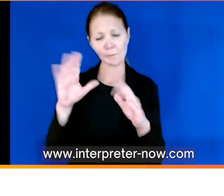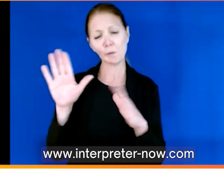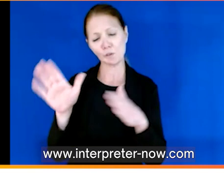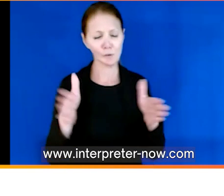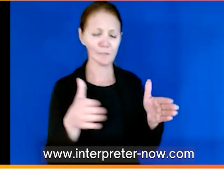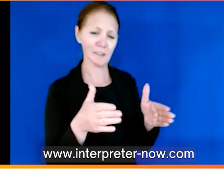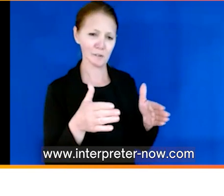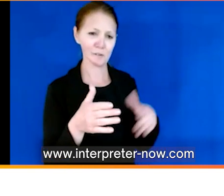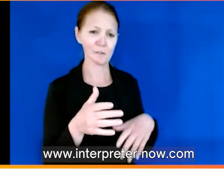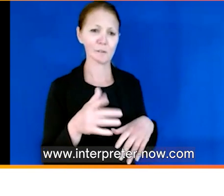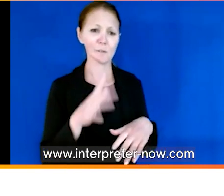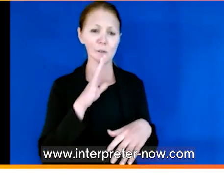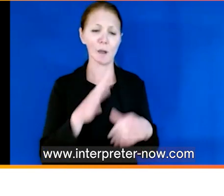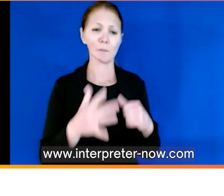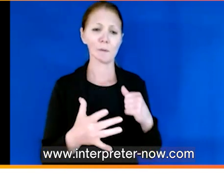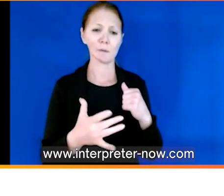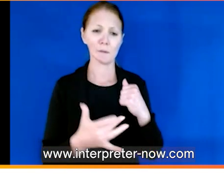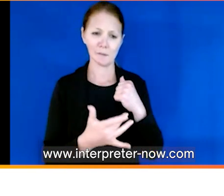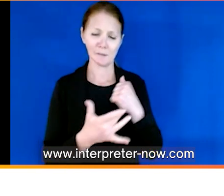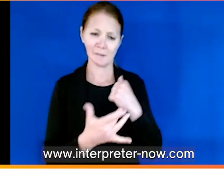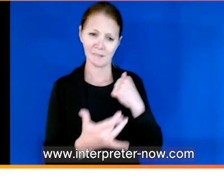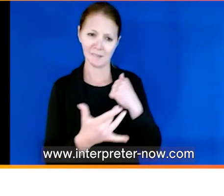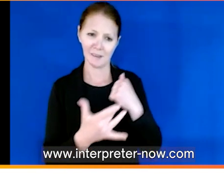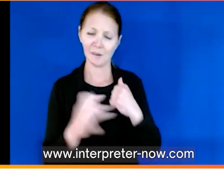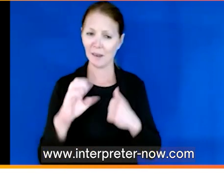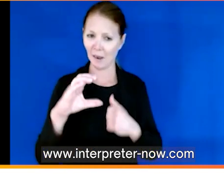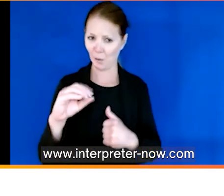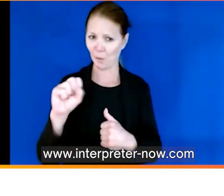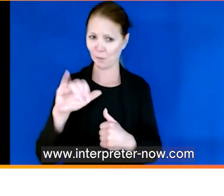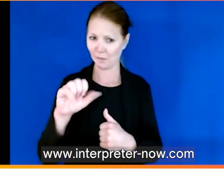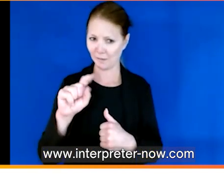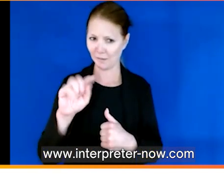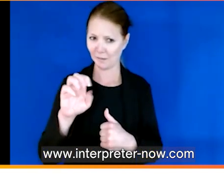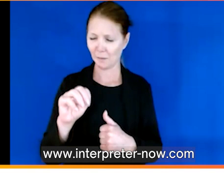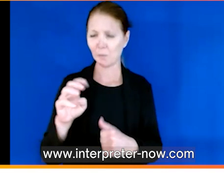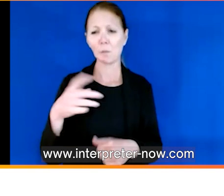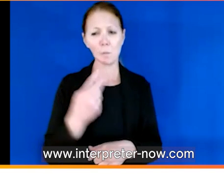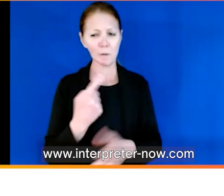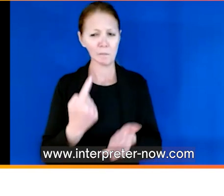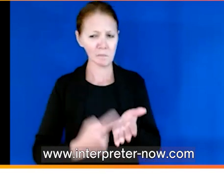Yeah. I'm going to give a tiny bit of a backstory, where when we first started doing this work,